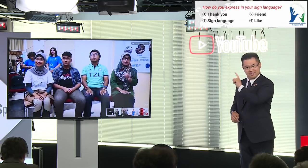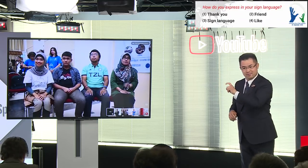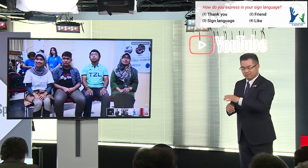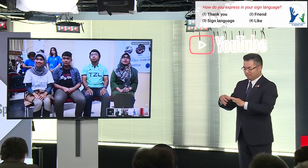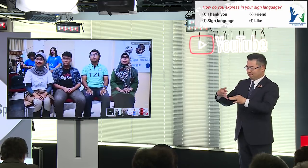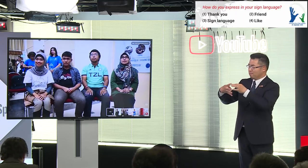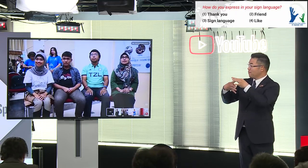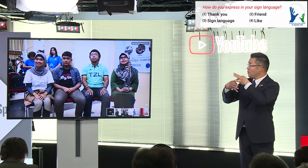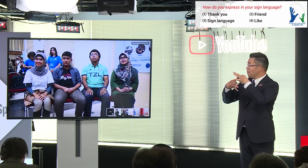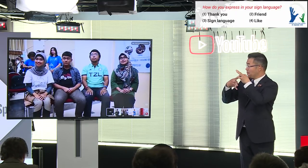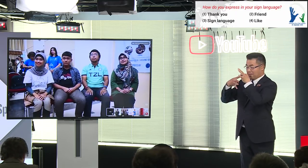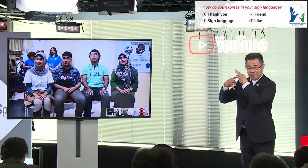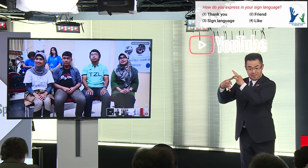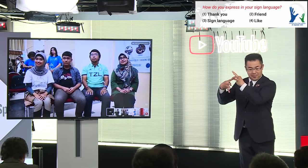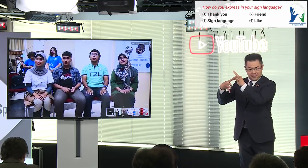Hello there. Hello!